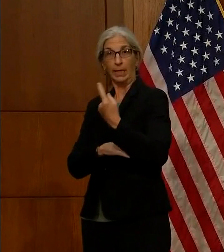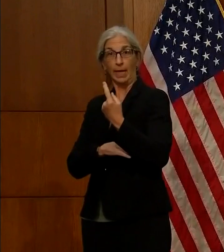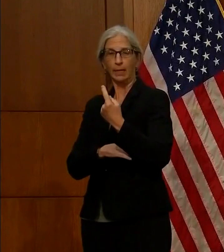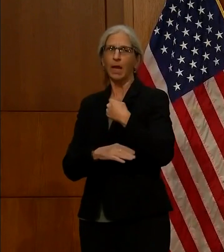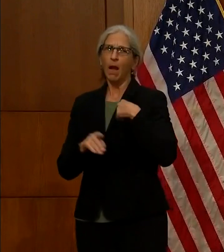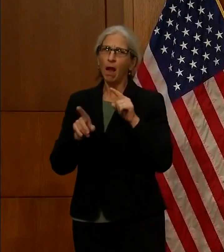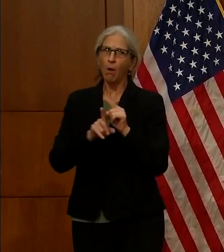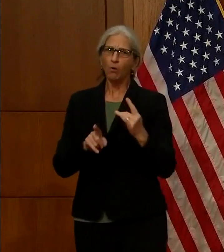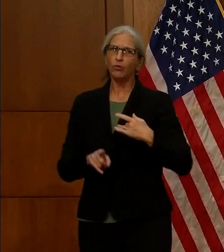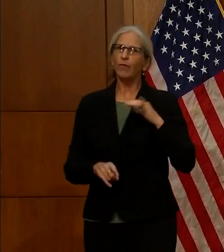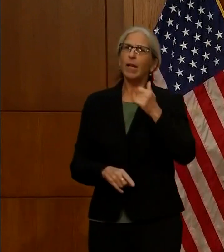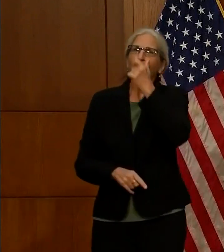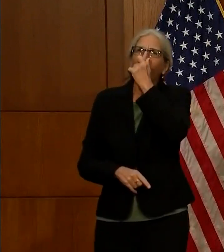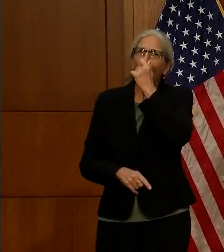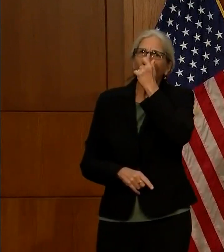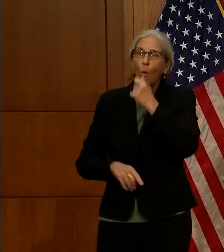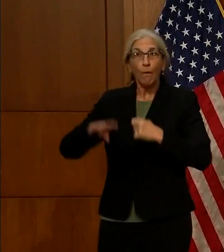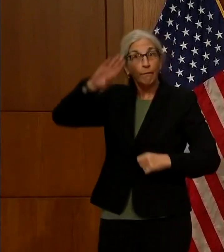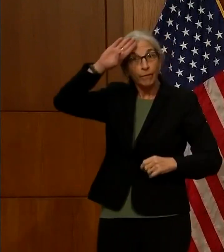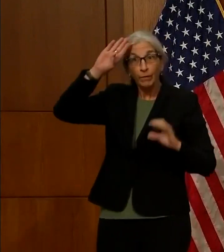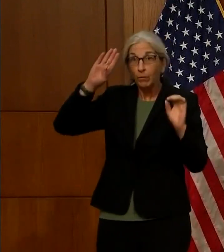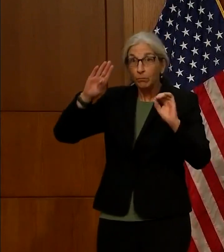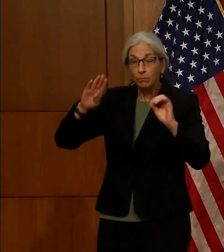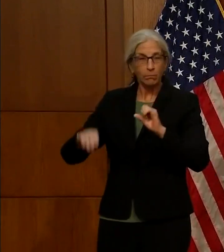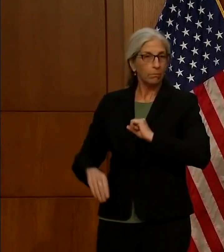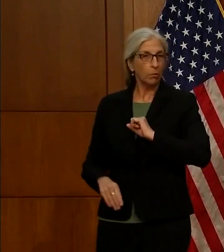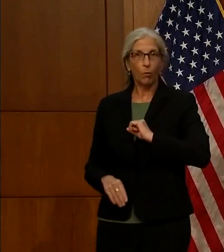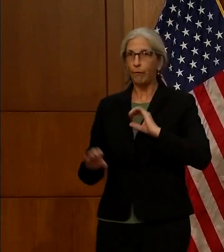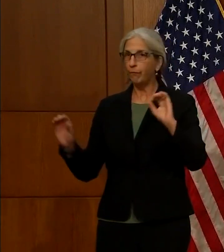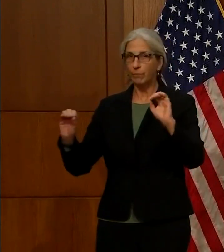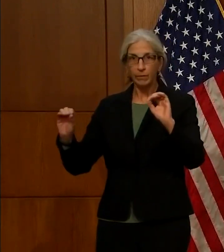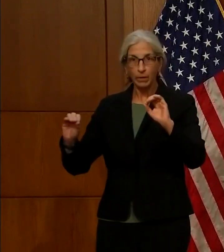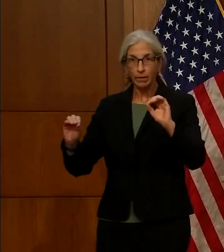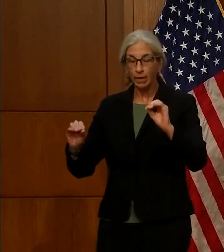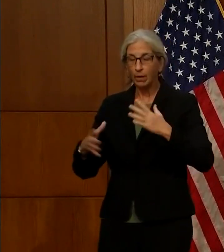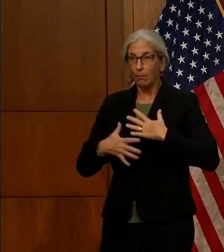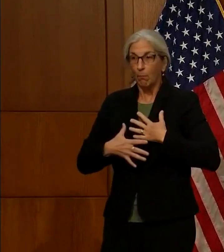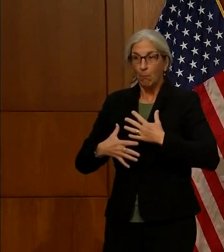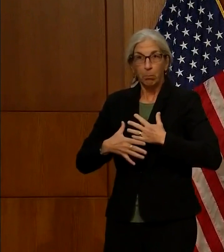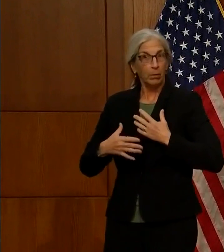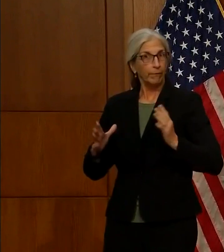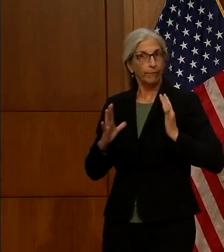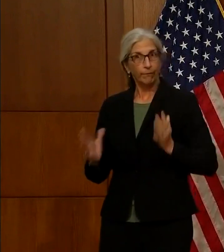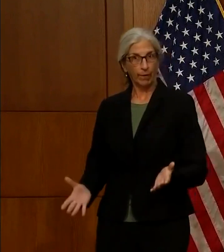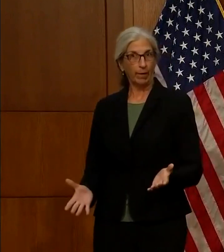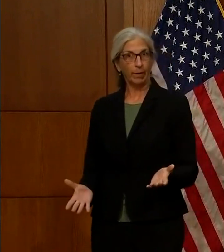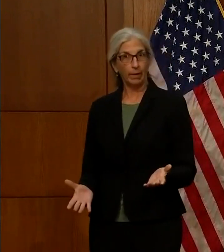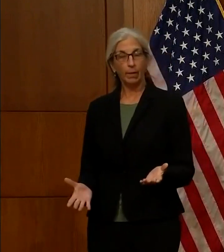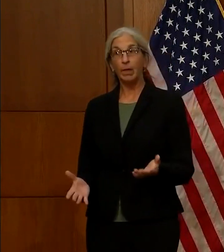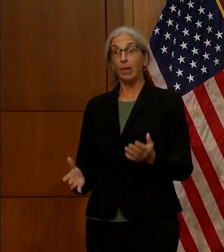MY SYMPTOMS WHICH WERE ALSO VERY MILD THEY WERE COLD LIKE